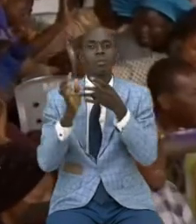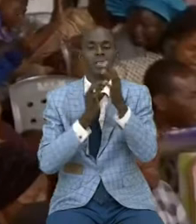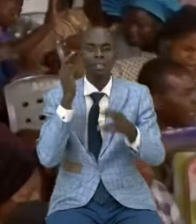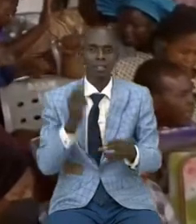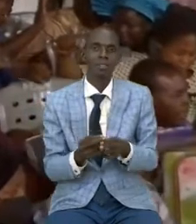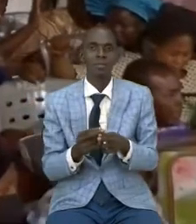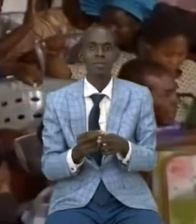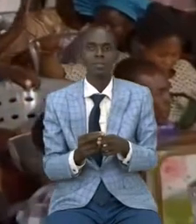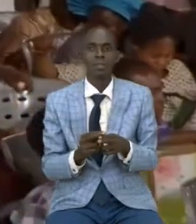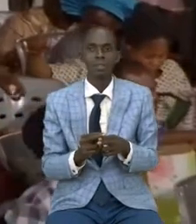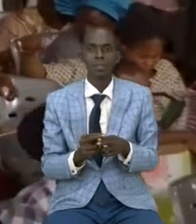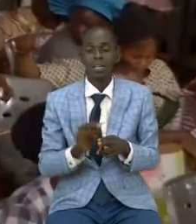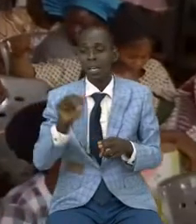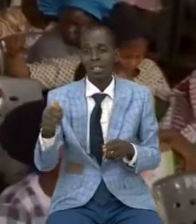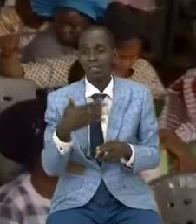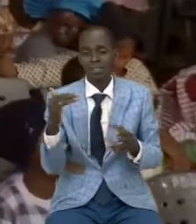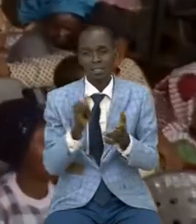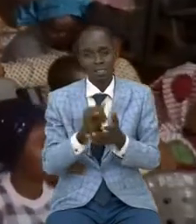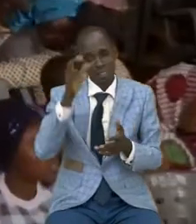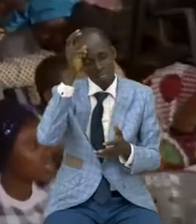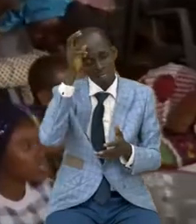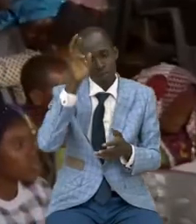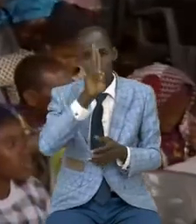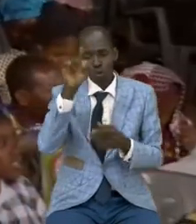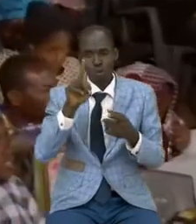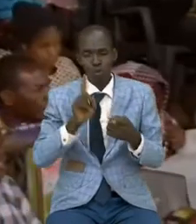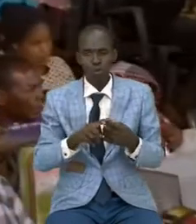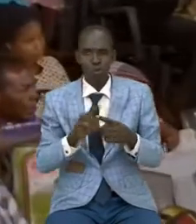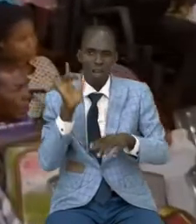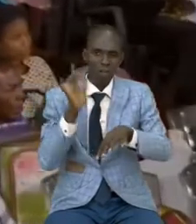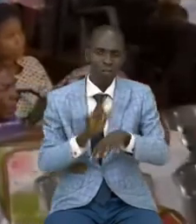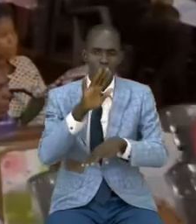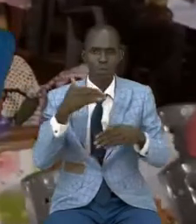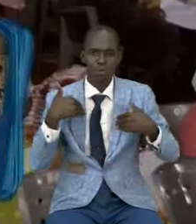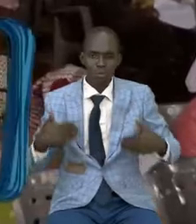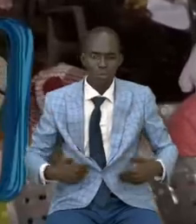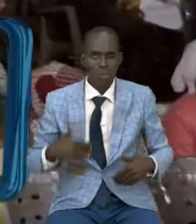anything the devil has been using to knock your head not your body not your mind